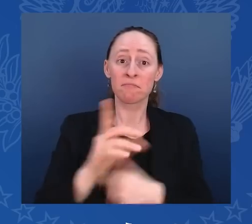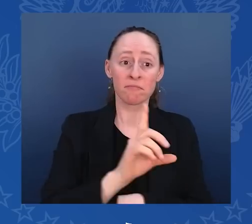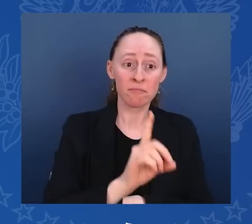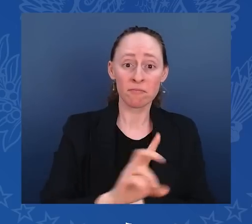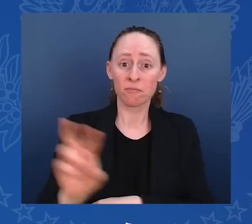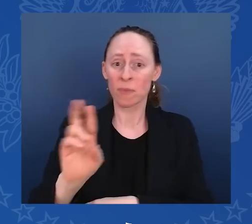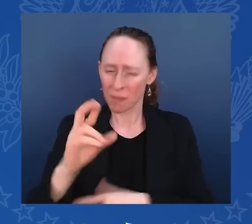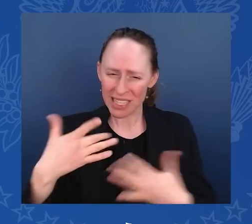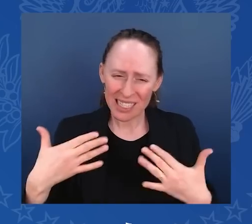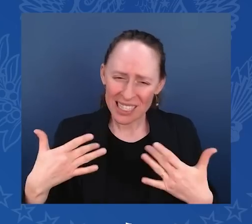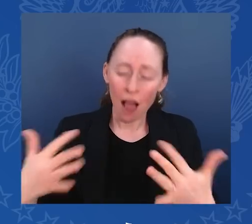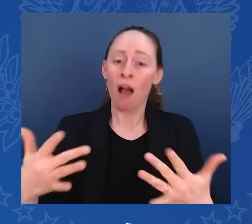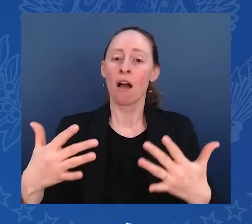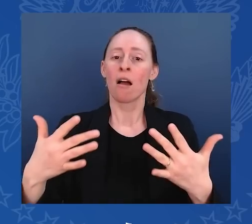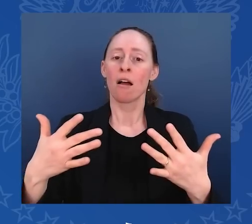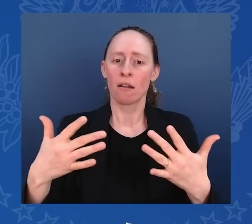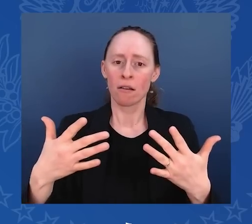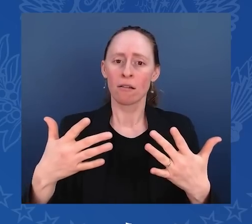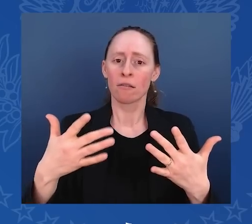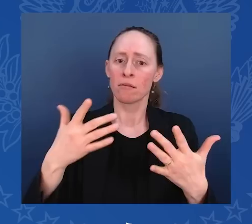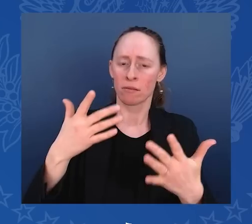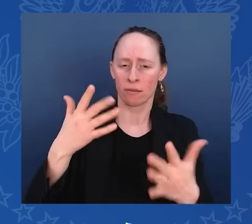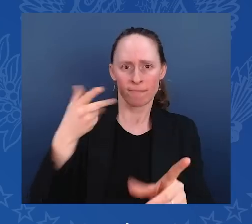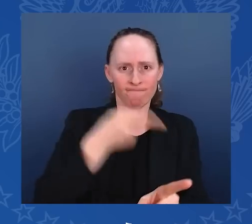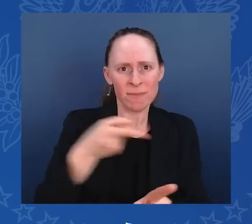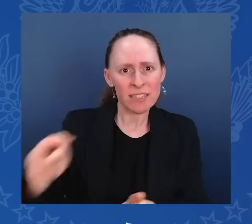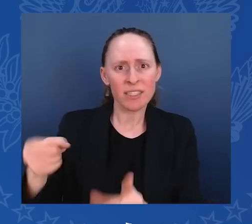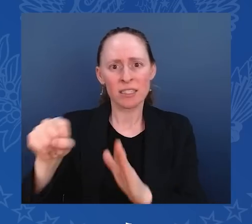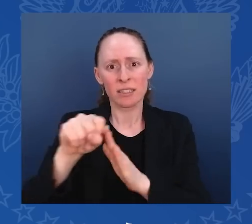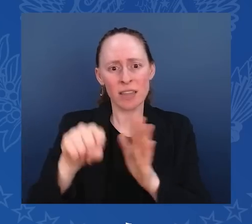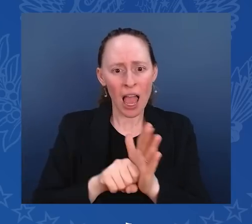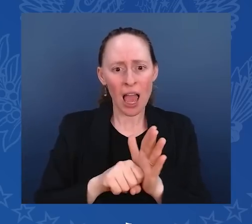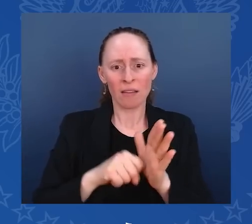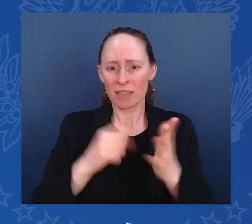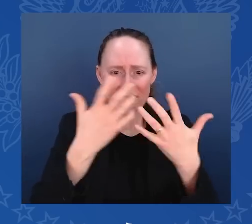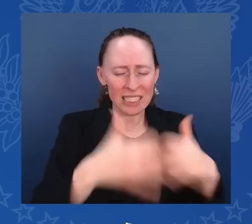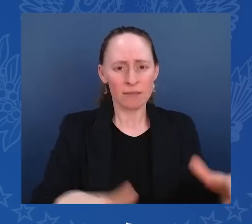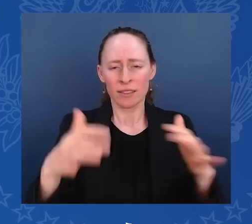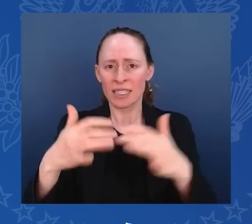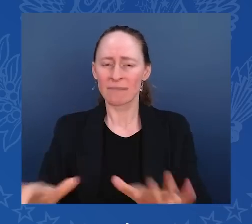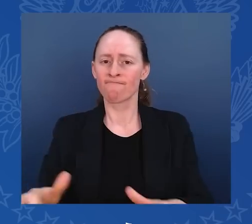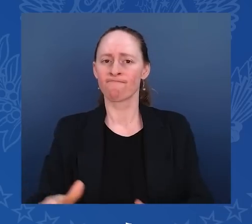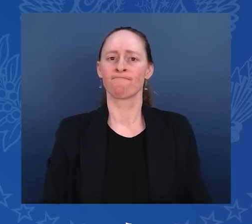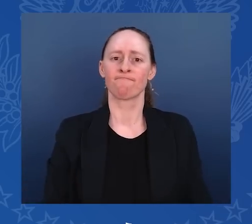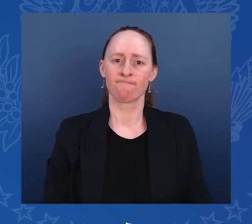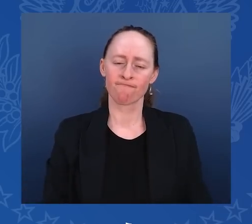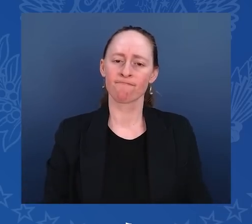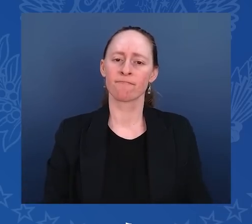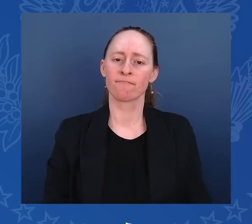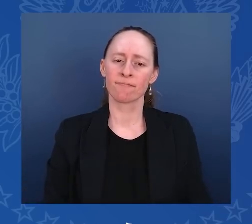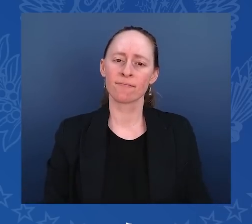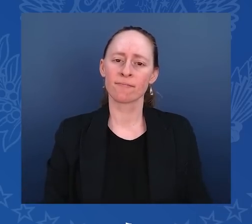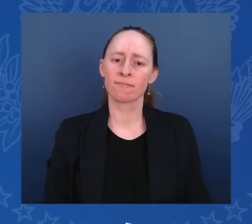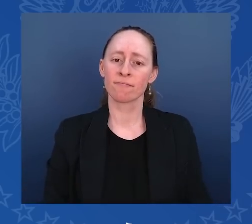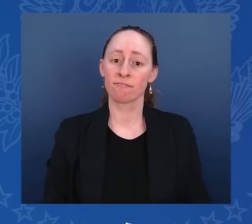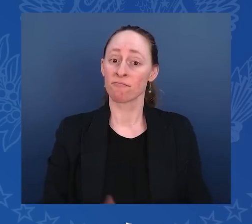they weren't sending me Democratic nominees. They were sending me Republican nominees. But we got the -- sort of back to the basics,